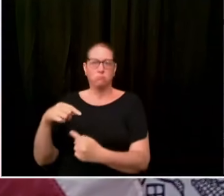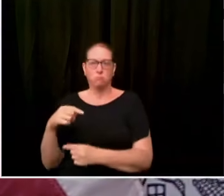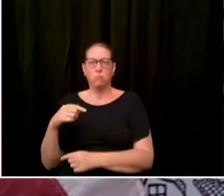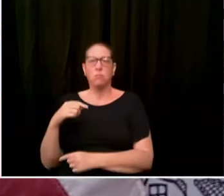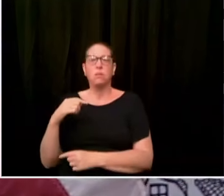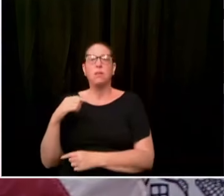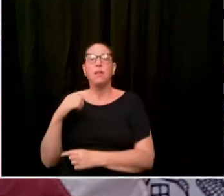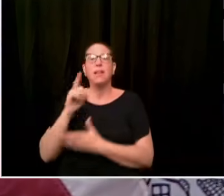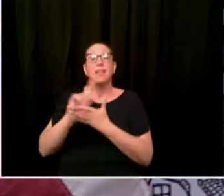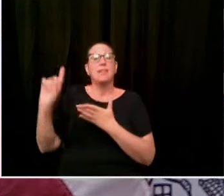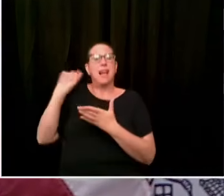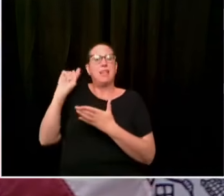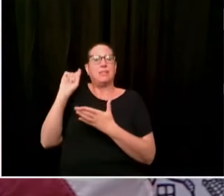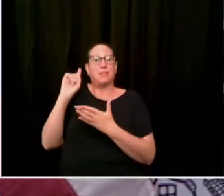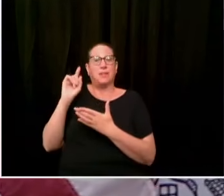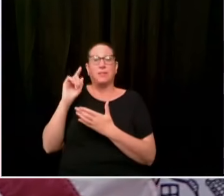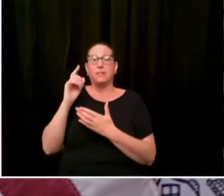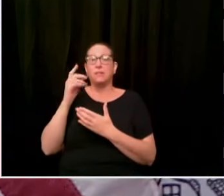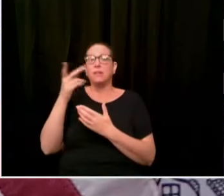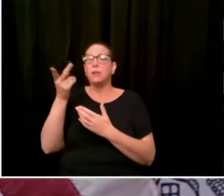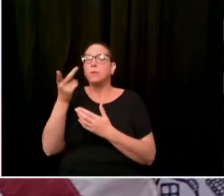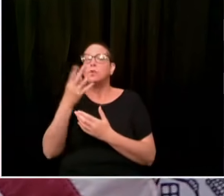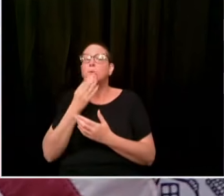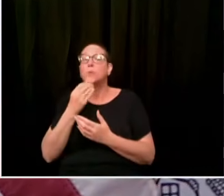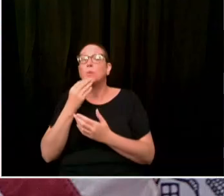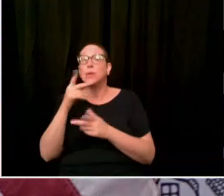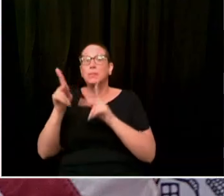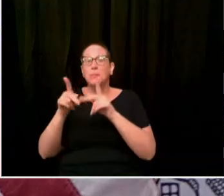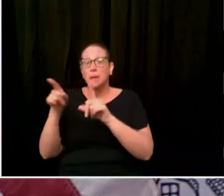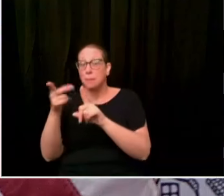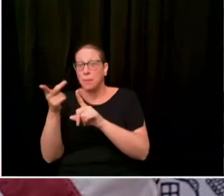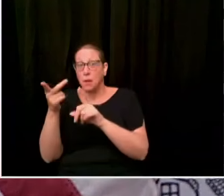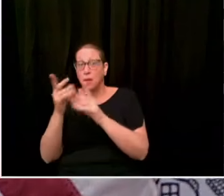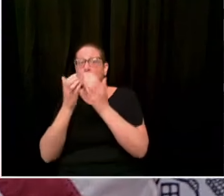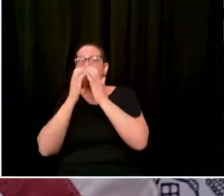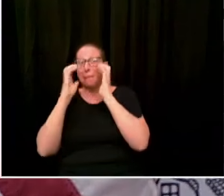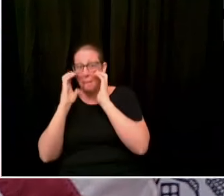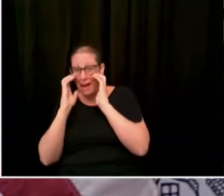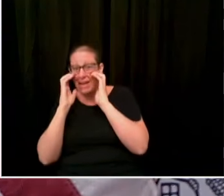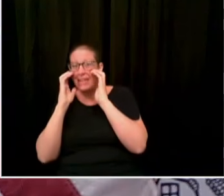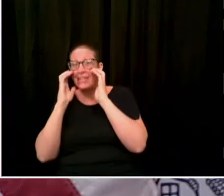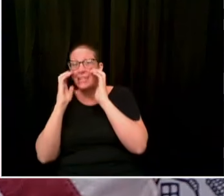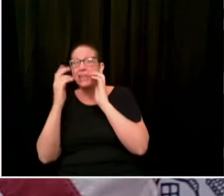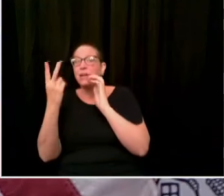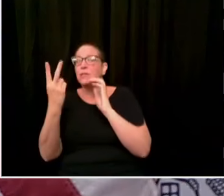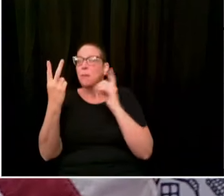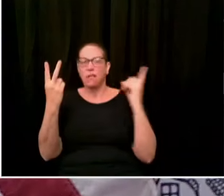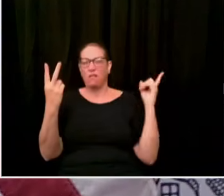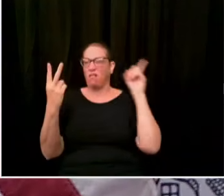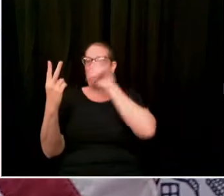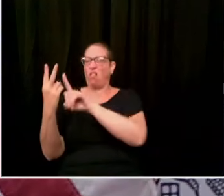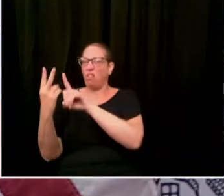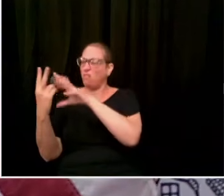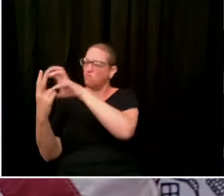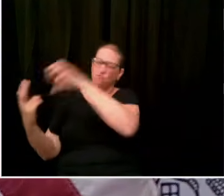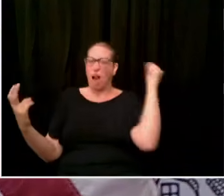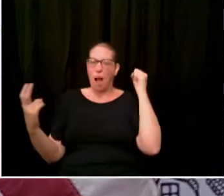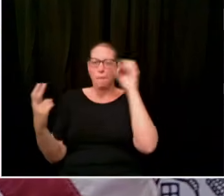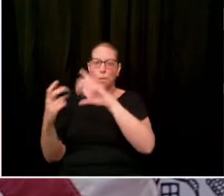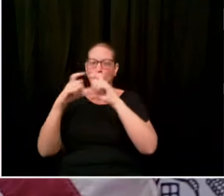COMMUNITY WEARING A MASK AND SOMEONE TRIED TO PULL IT OFF OF THEM, WHICH IS INSULTING. IT'S ANTI-SEMITIC. IT'S